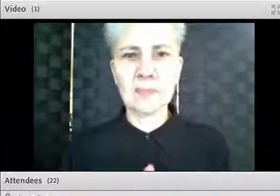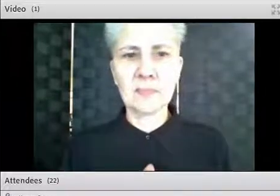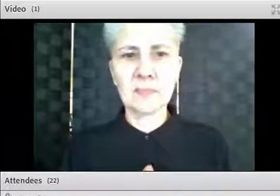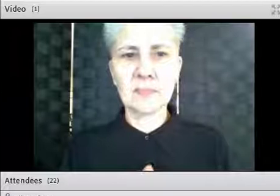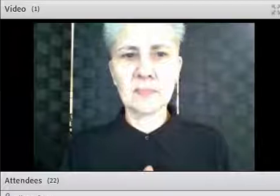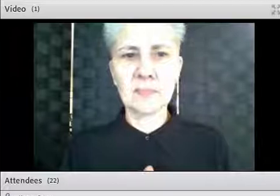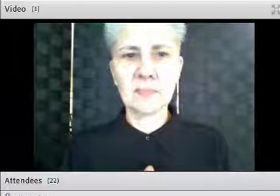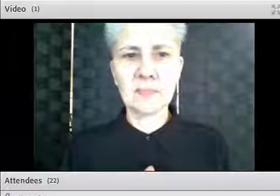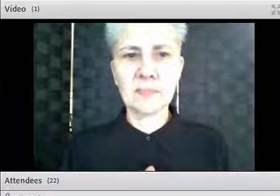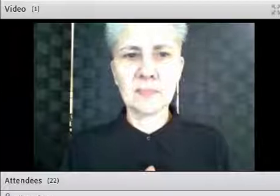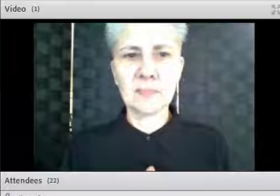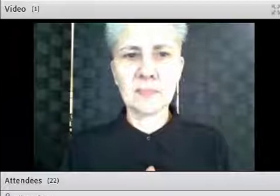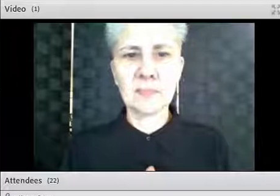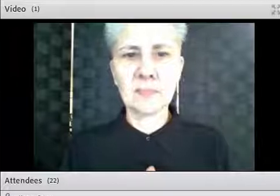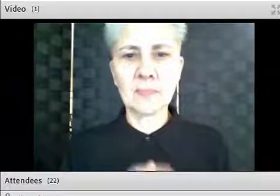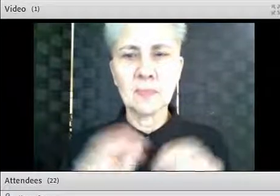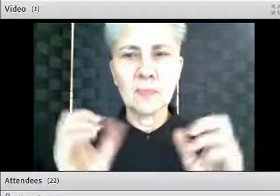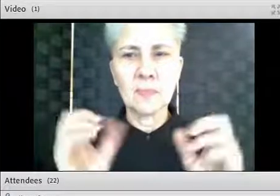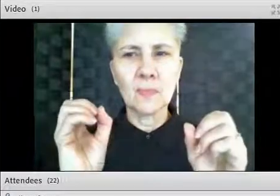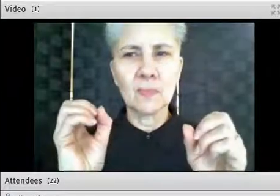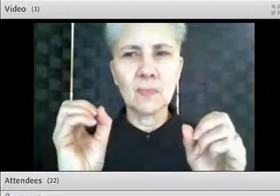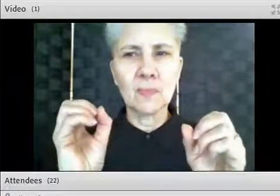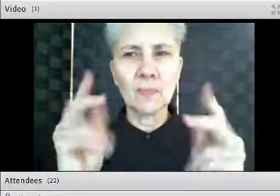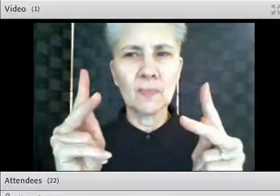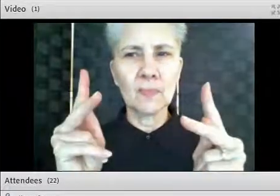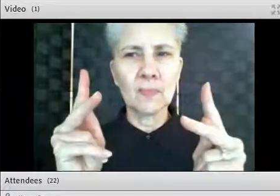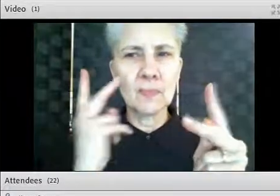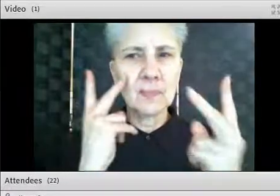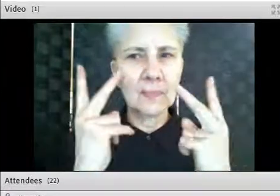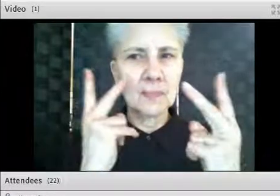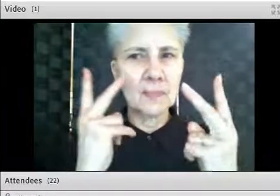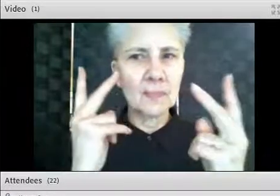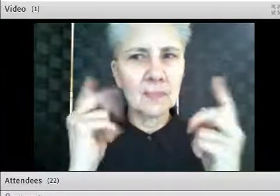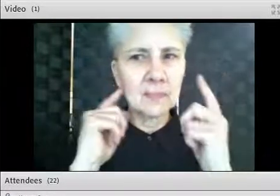Snow: ...capturing this. Okay. I'm not seeing any comments.